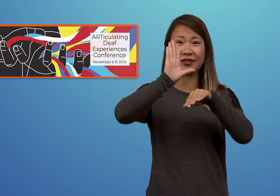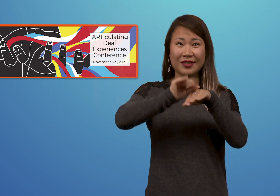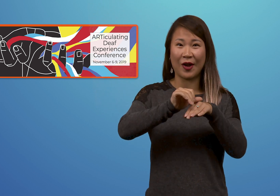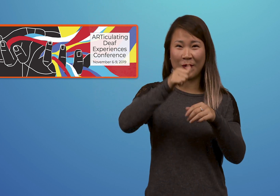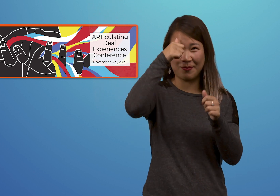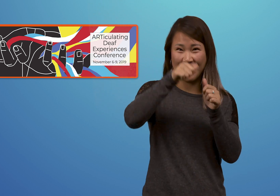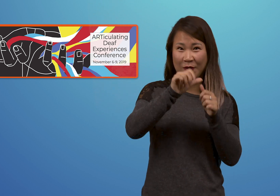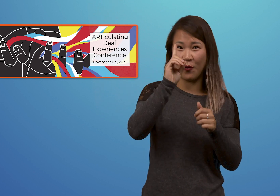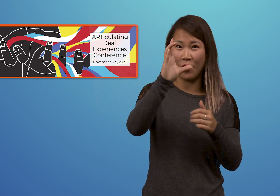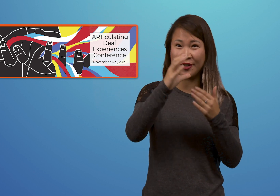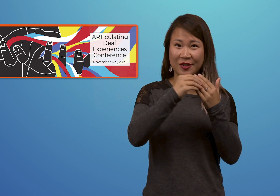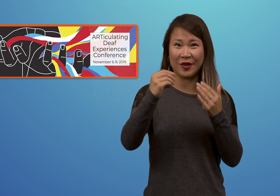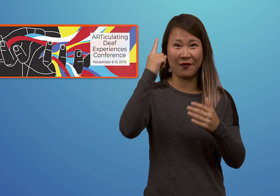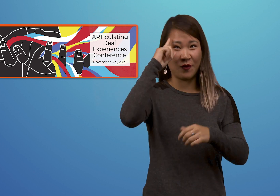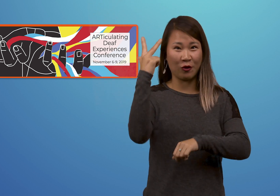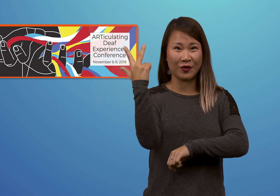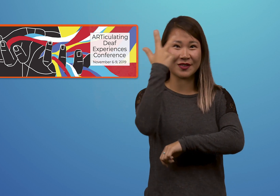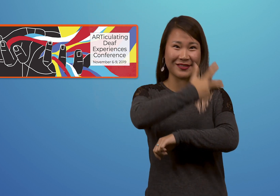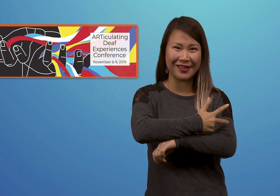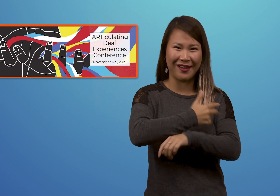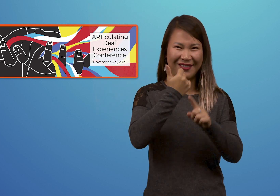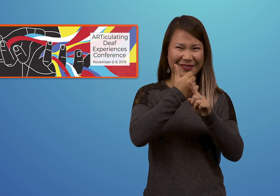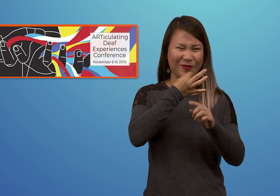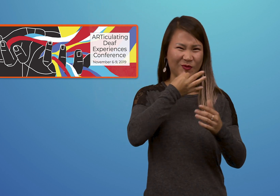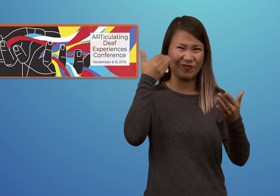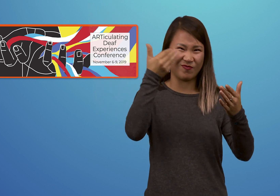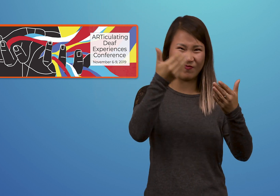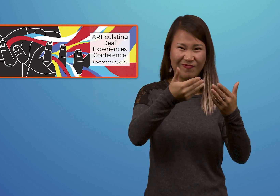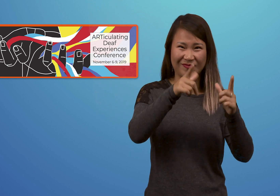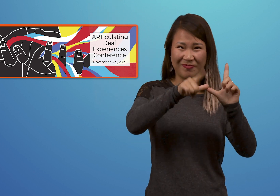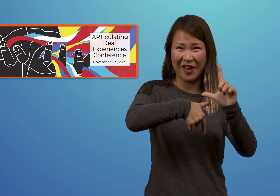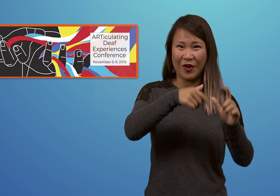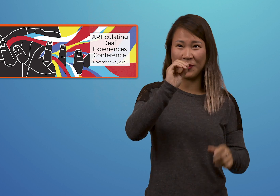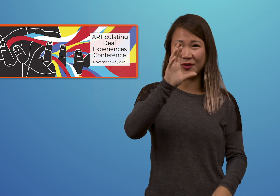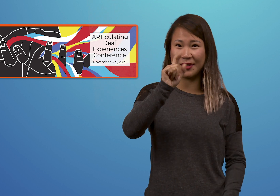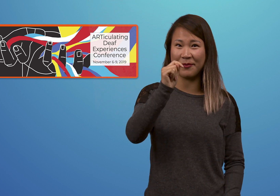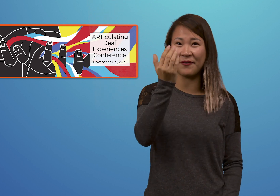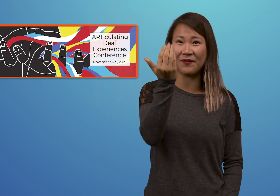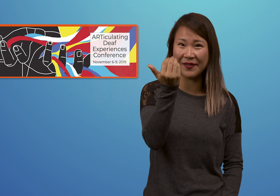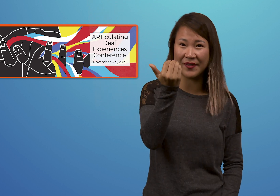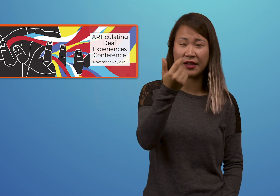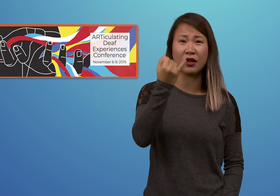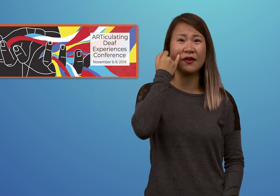The student discount—which is $100 for all three days—is expiring on October 15,